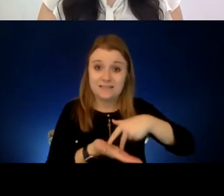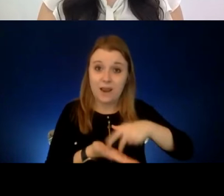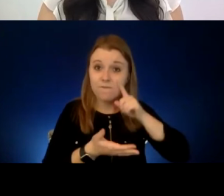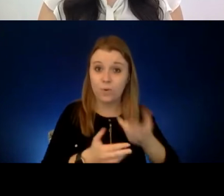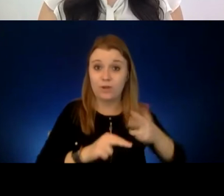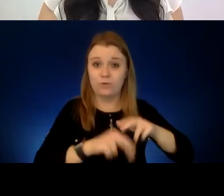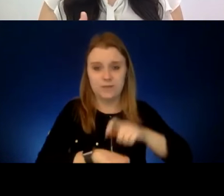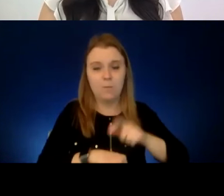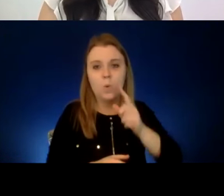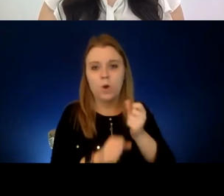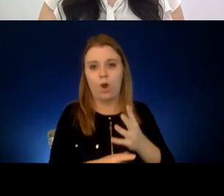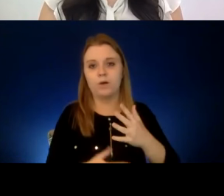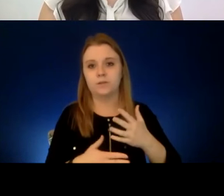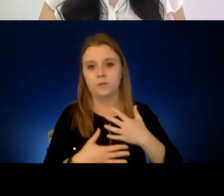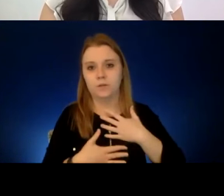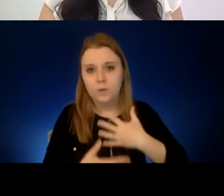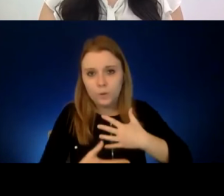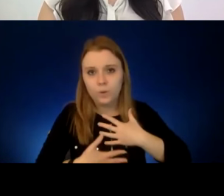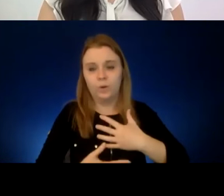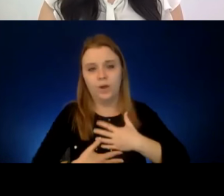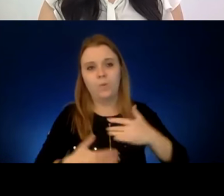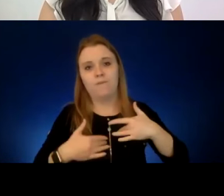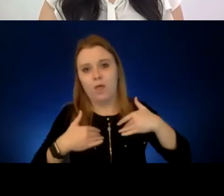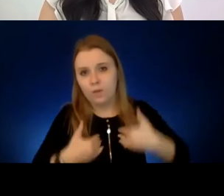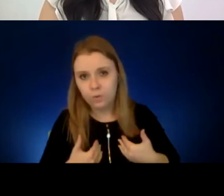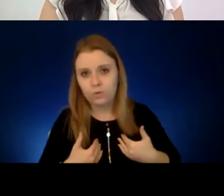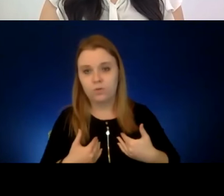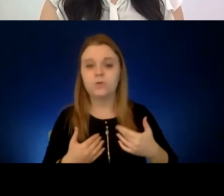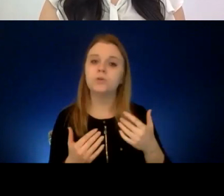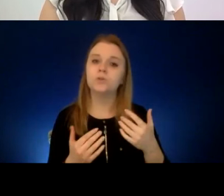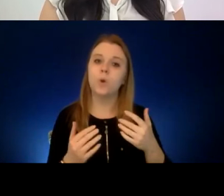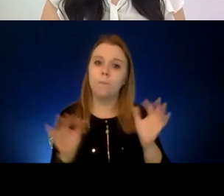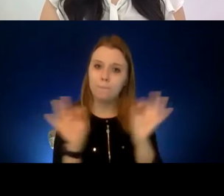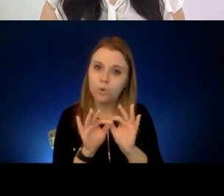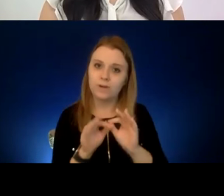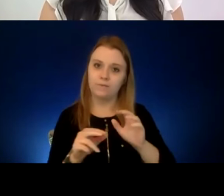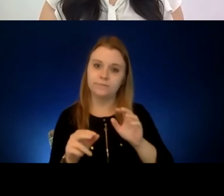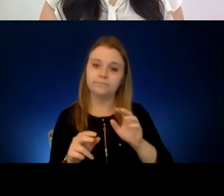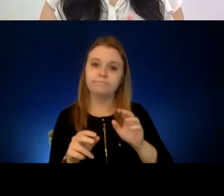shortness of breath and will fatigue these individuals. So you wanna place seating options throughout your ticketing lines